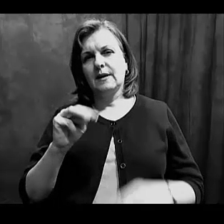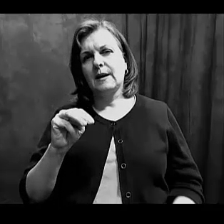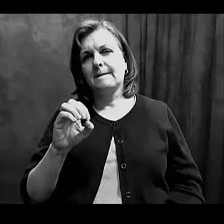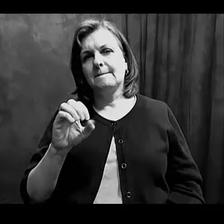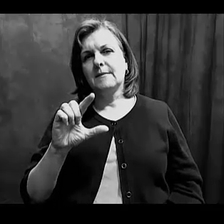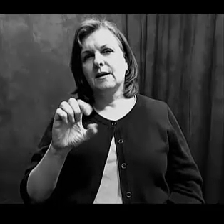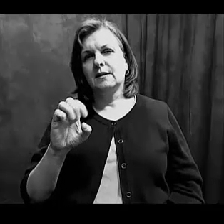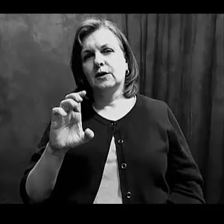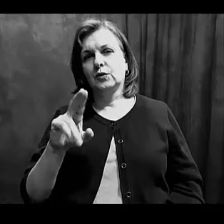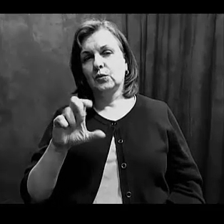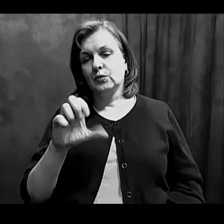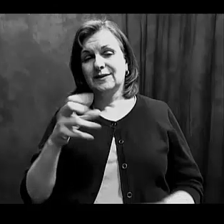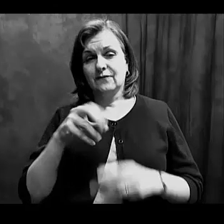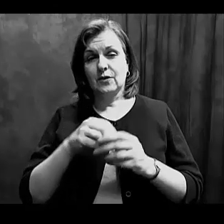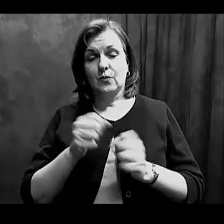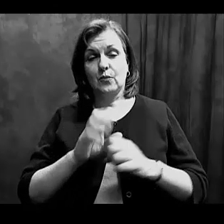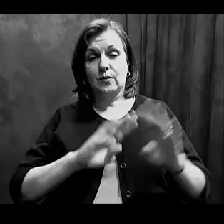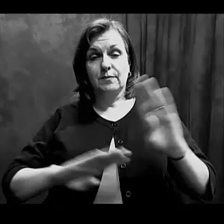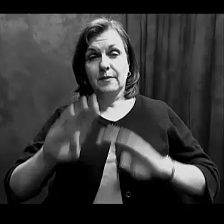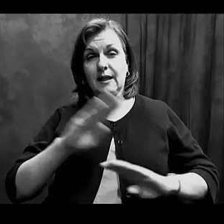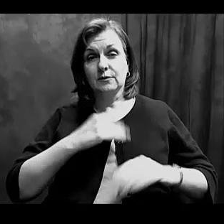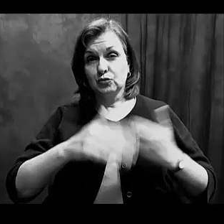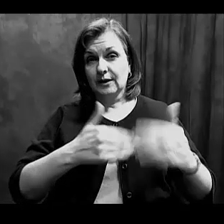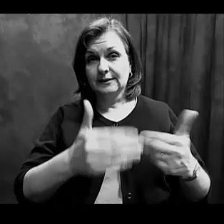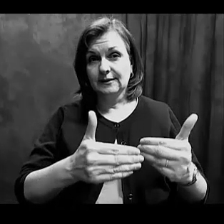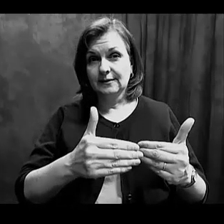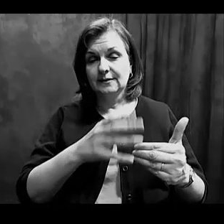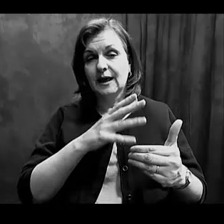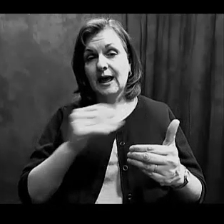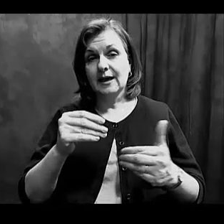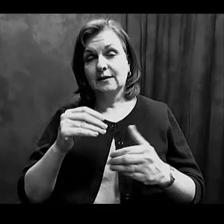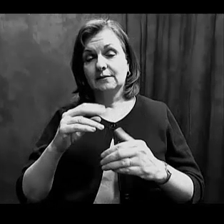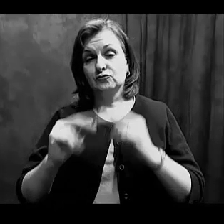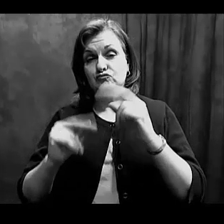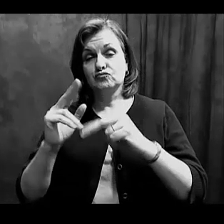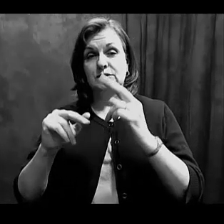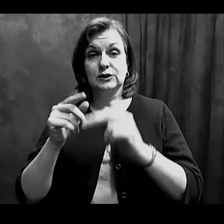many biological processes in particular with building you